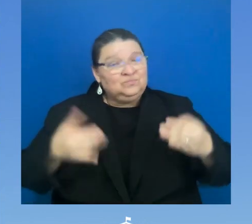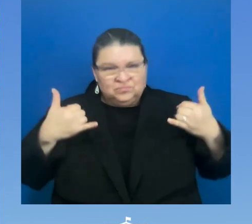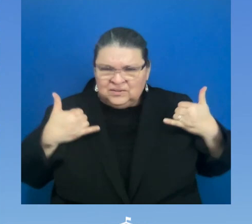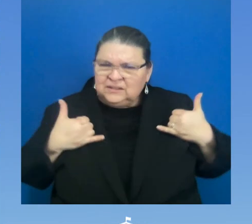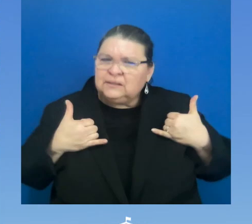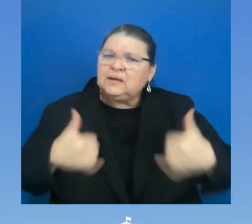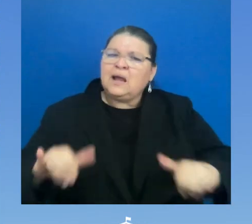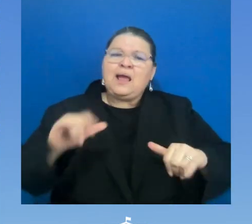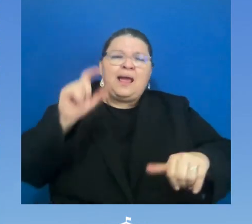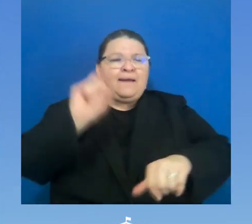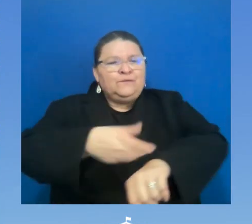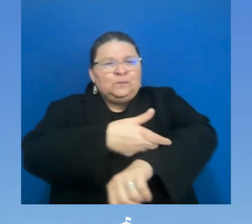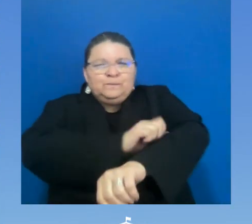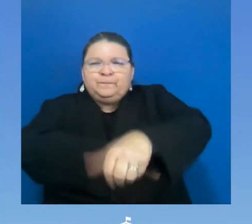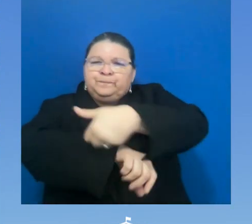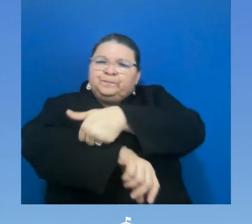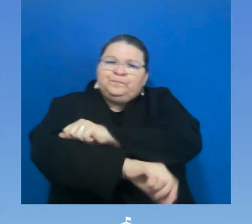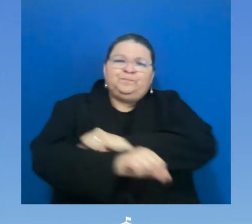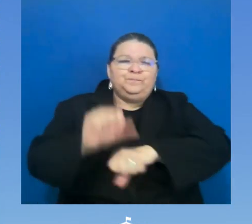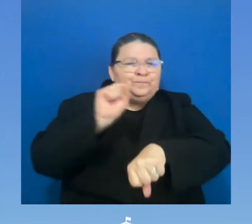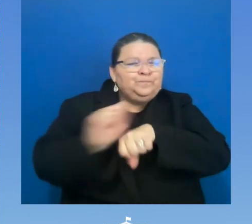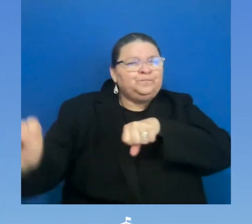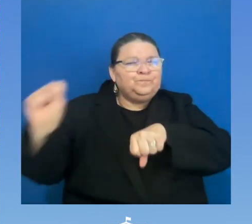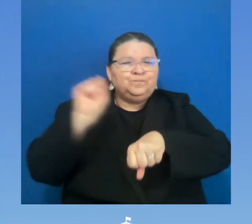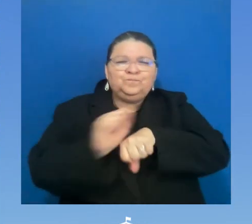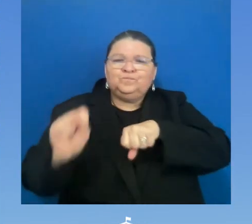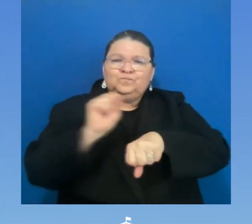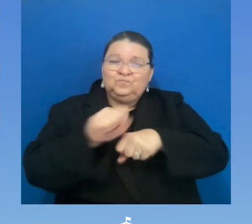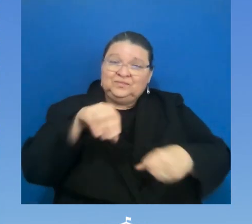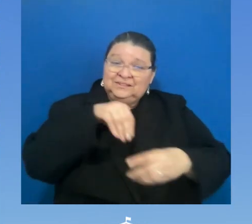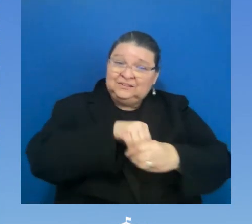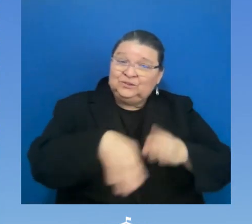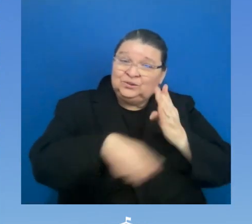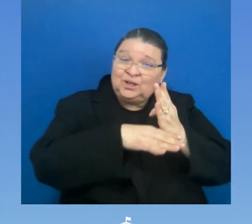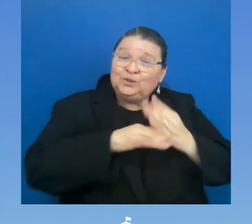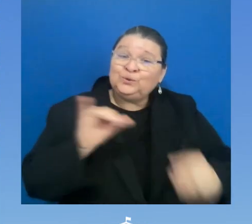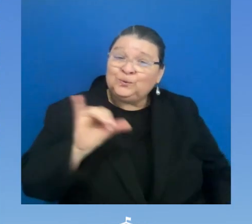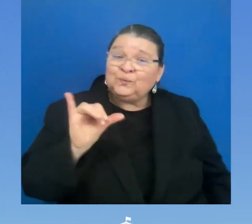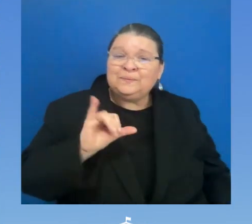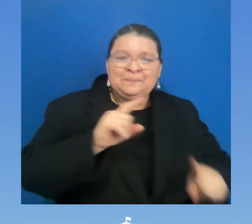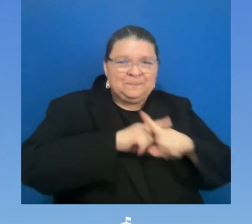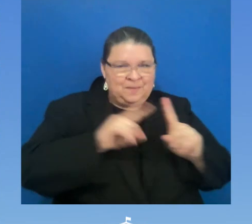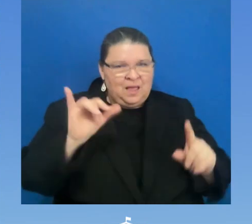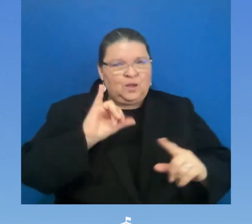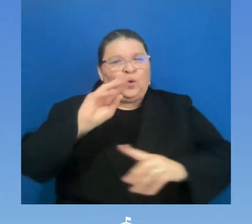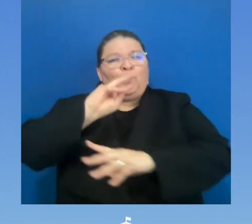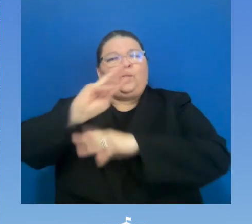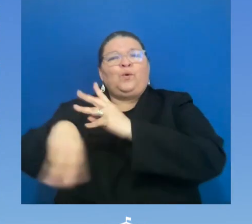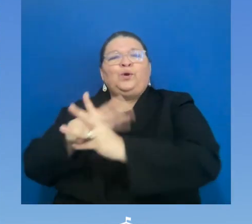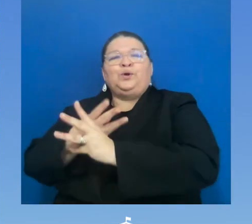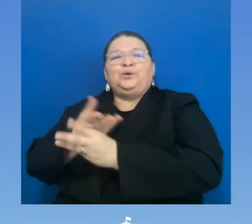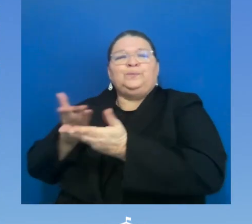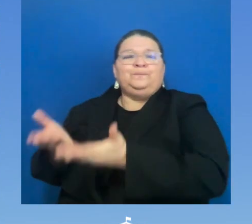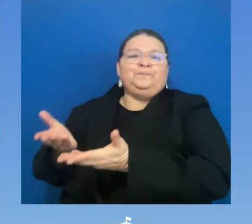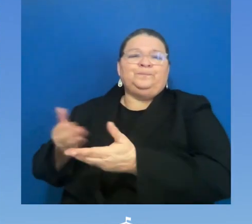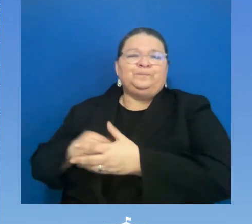In our sport, I know that I'm going to have willing partners in CONCACAF and FIFA to spread what we have done here to the rest of the world. The Vice President: And you were just